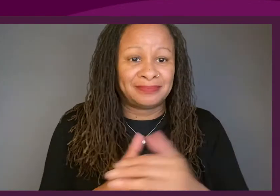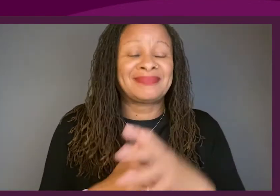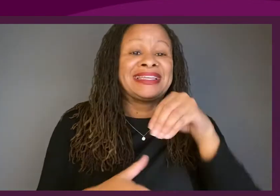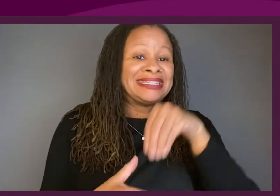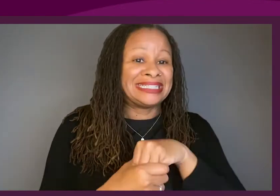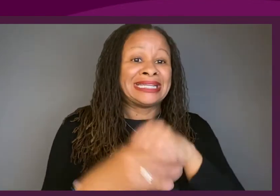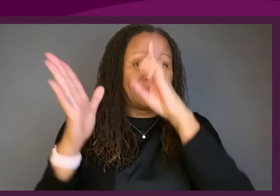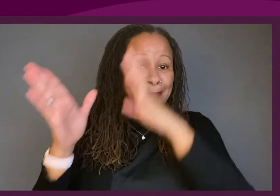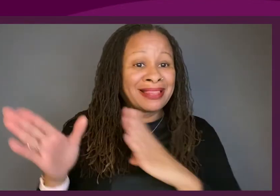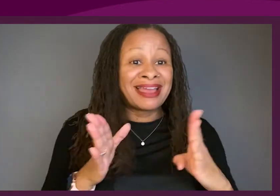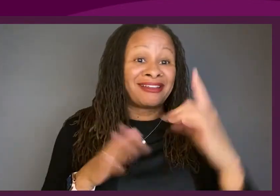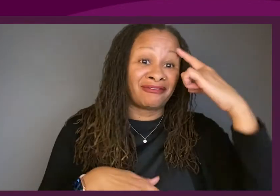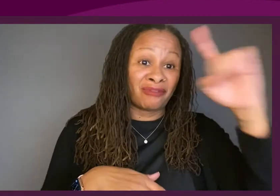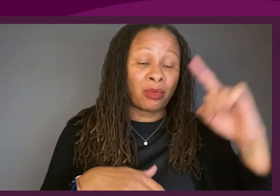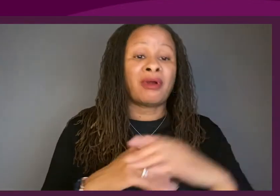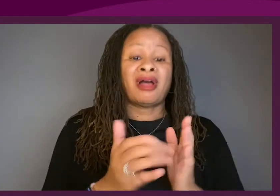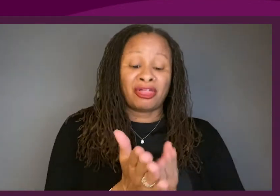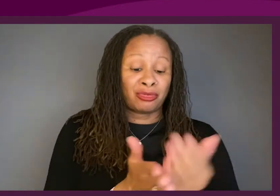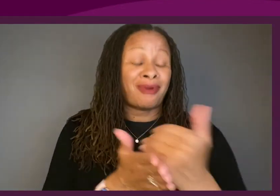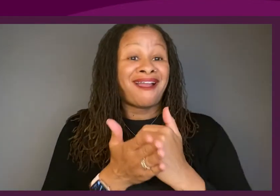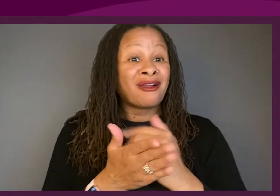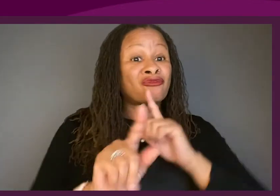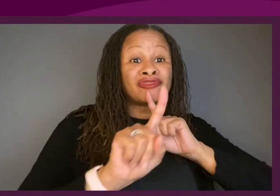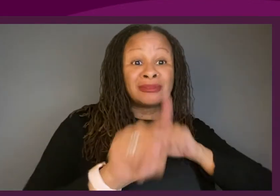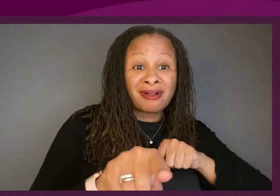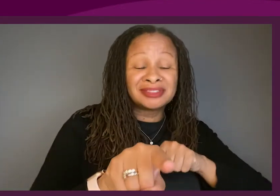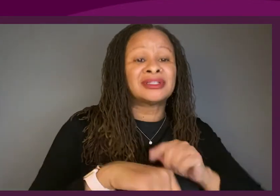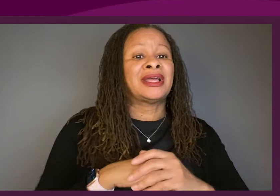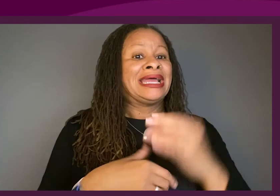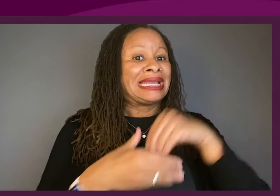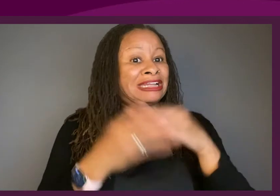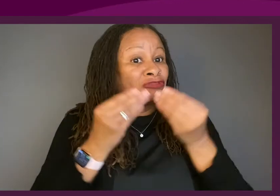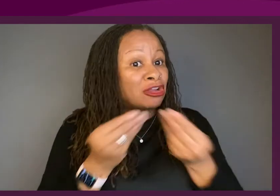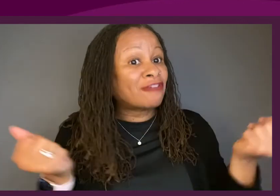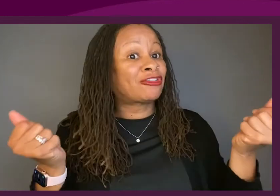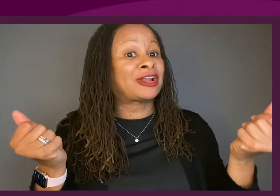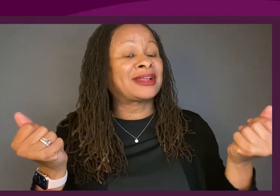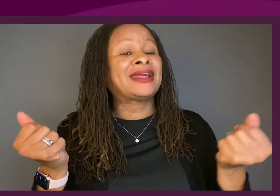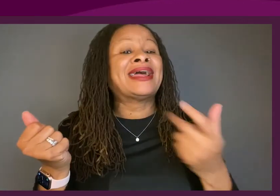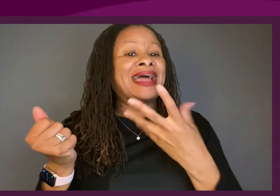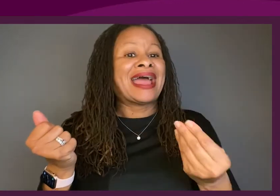in recovery, and in mitigating what might happen so that the whole community builds